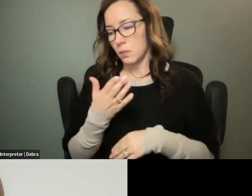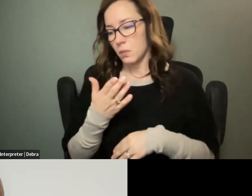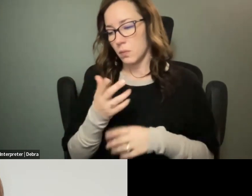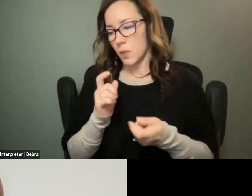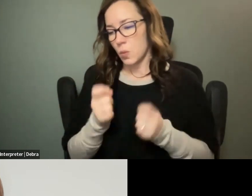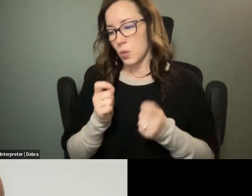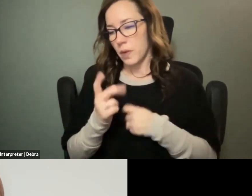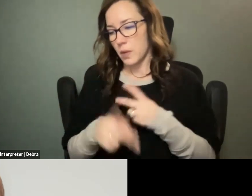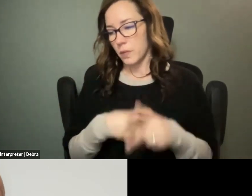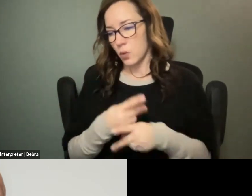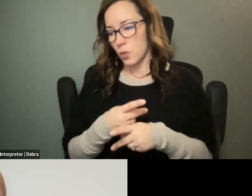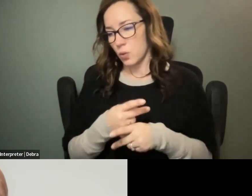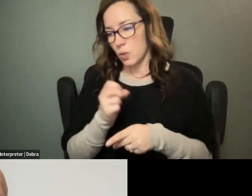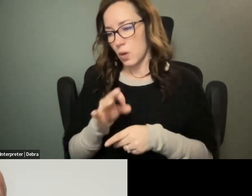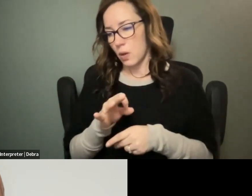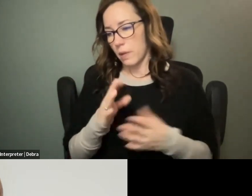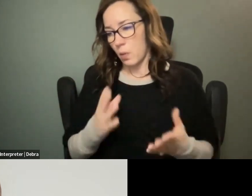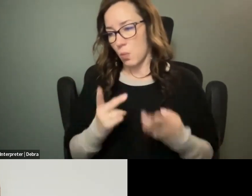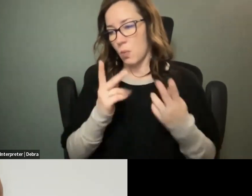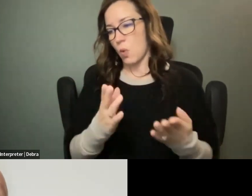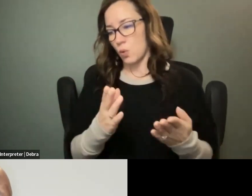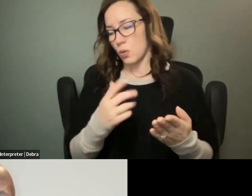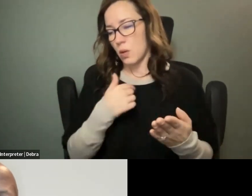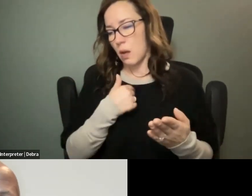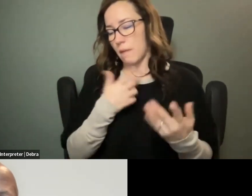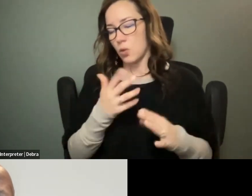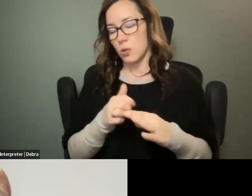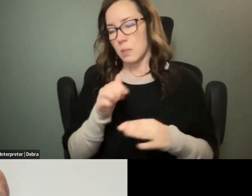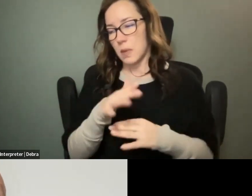version I guess of a proposal that I